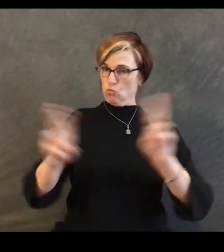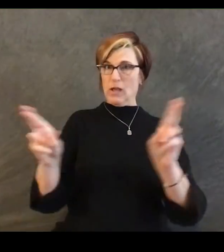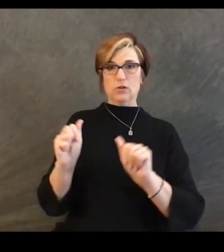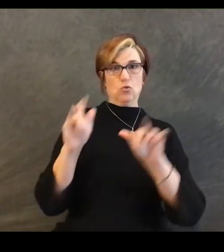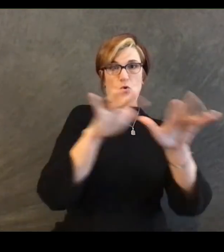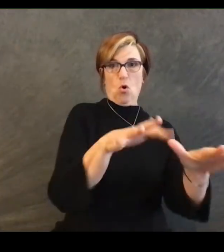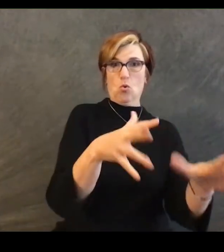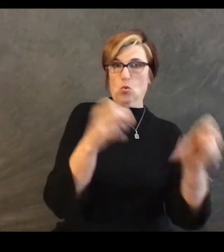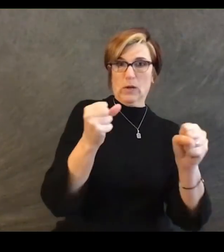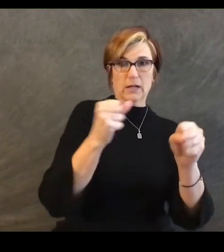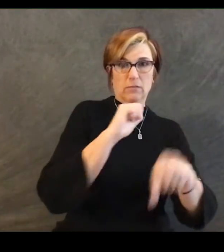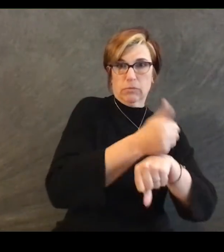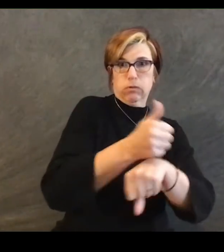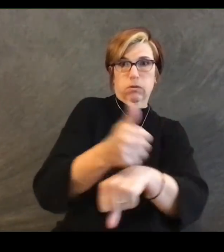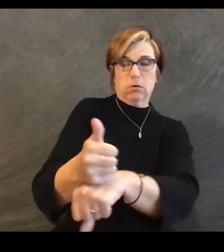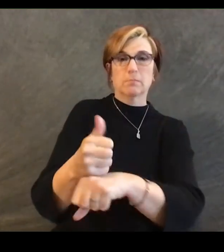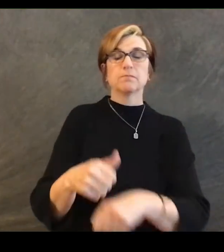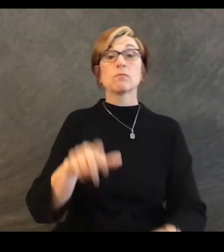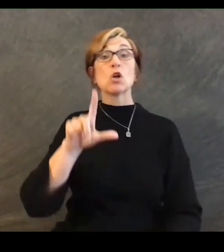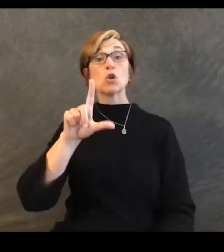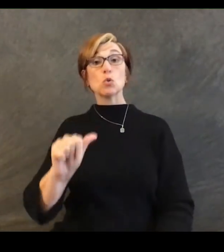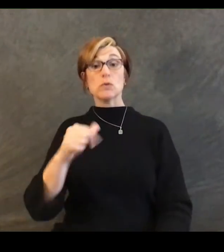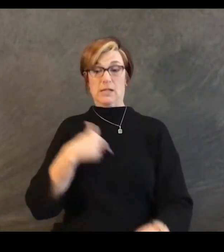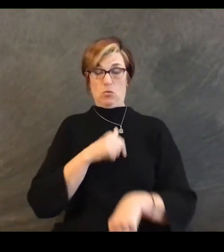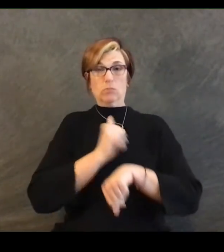field hospitals to provide 500 new hospital beds